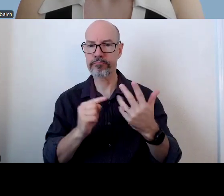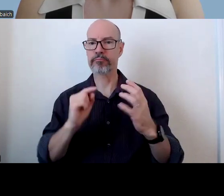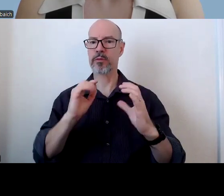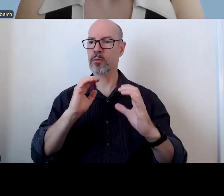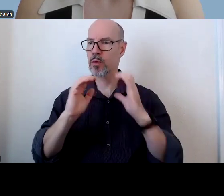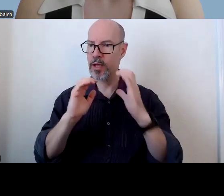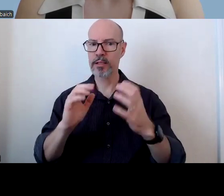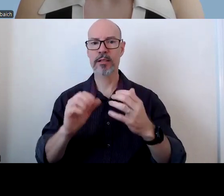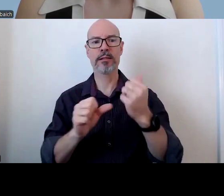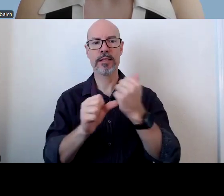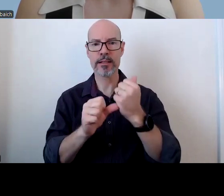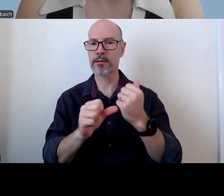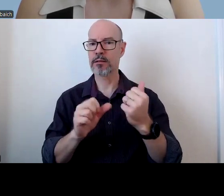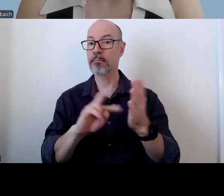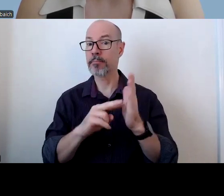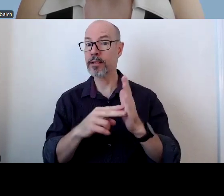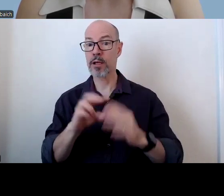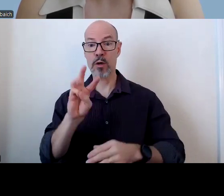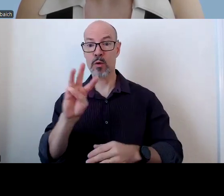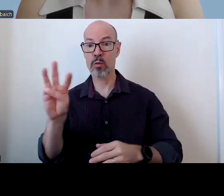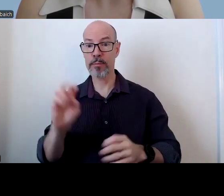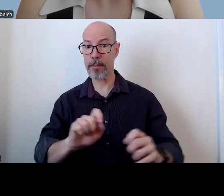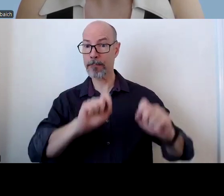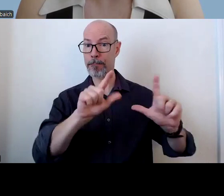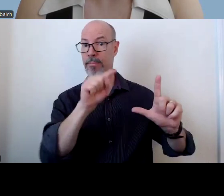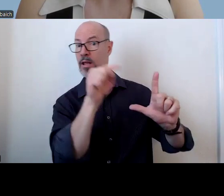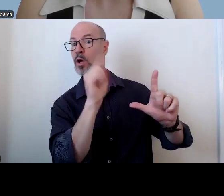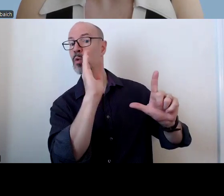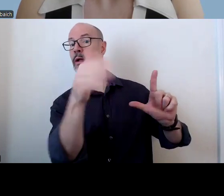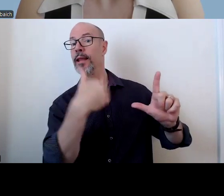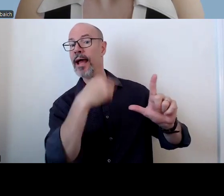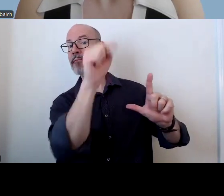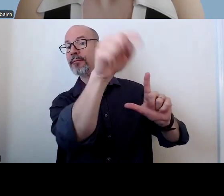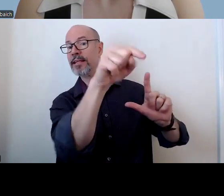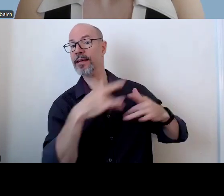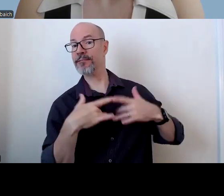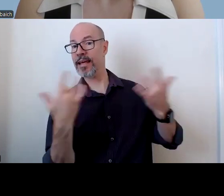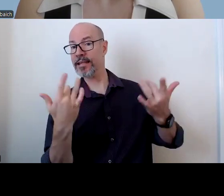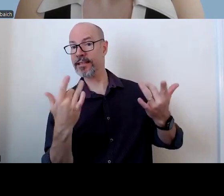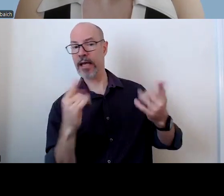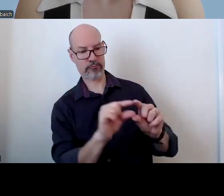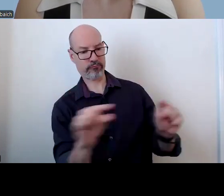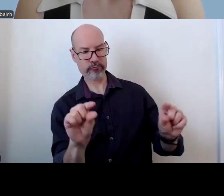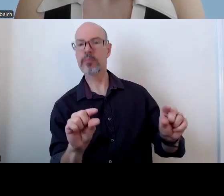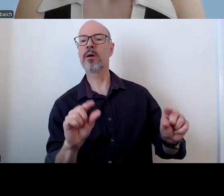and that includes any type of advertisements you put out on the website, any signage that might be posted around, and